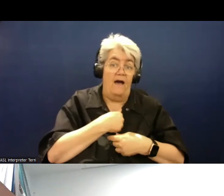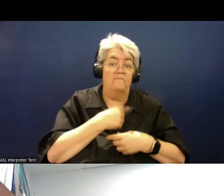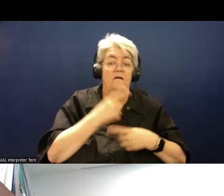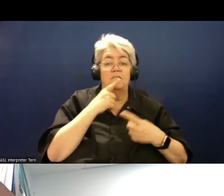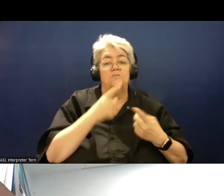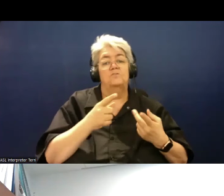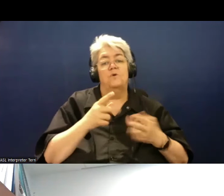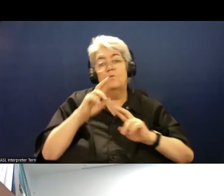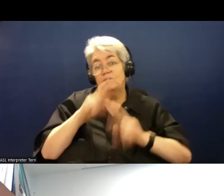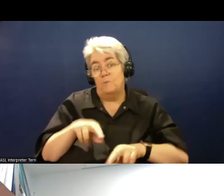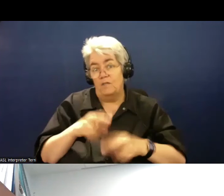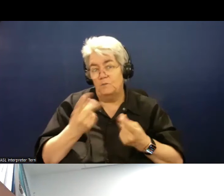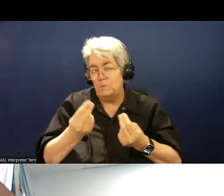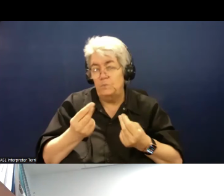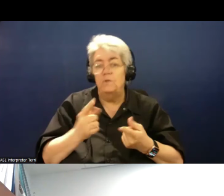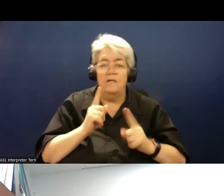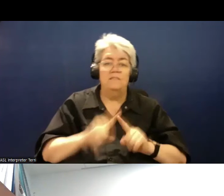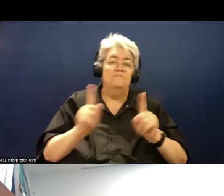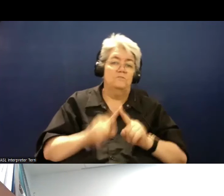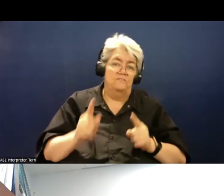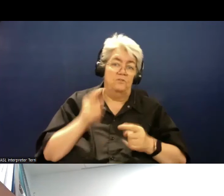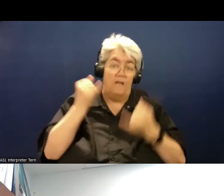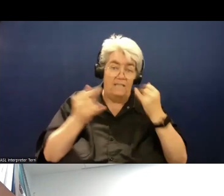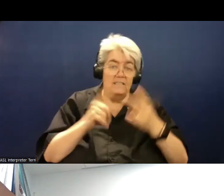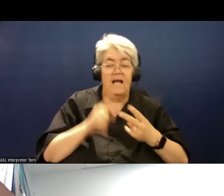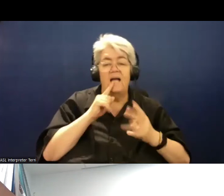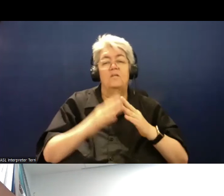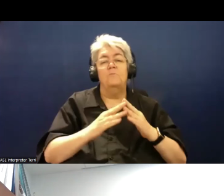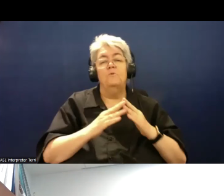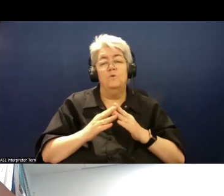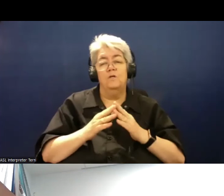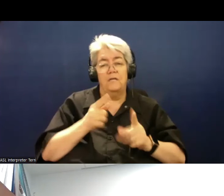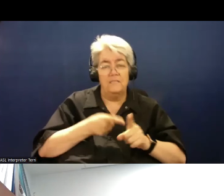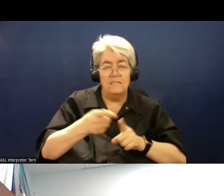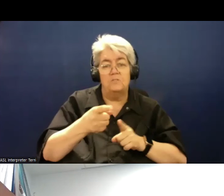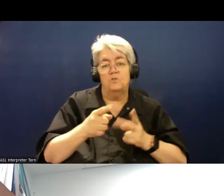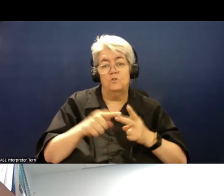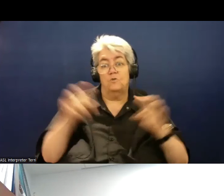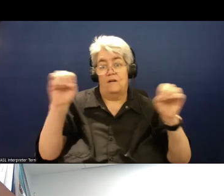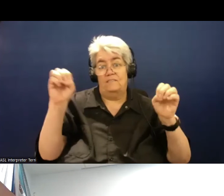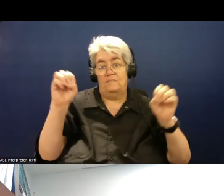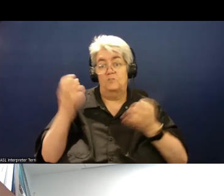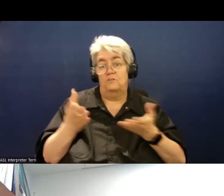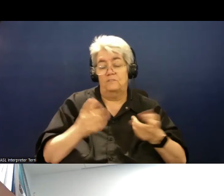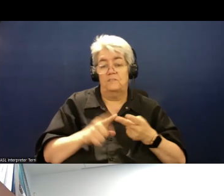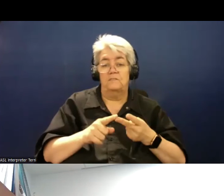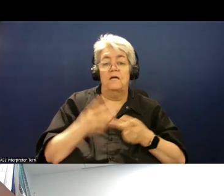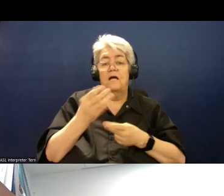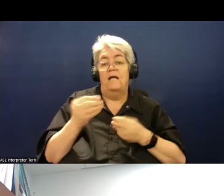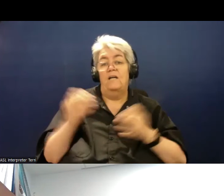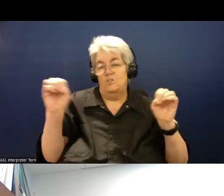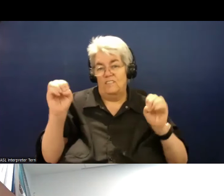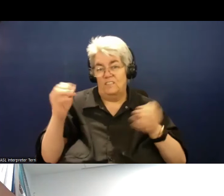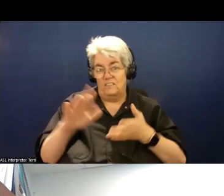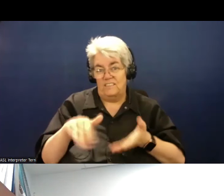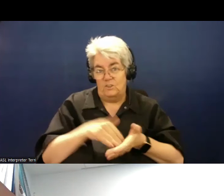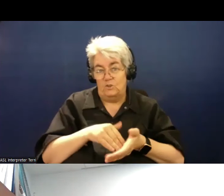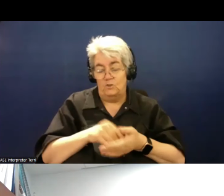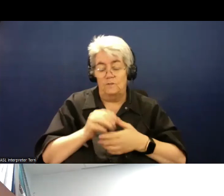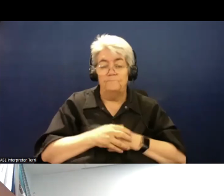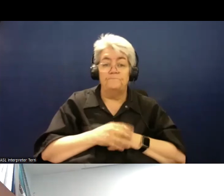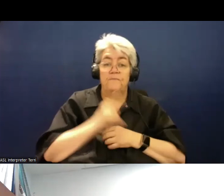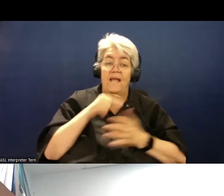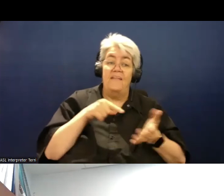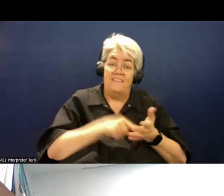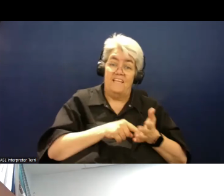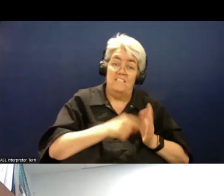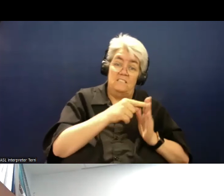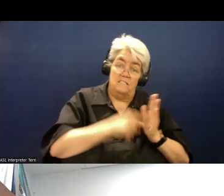MODELS AS WELL AS COMMUNITY SERVICES AND CENTERS. THIS PARTICULAR REPORT IS APPROACHING